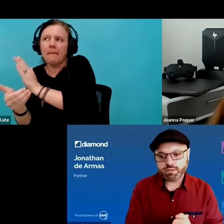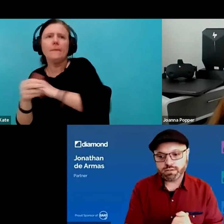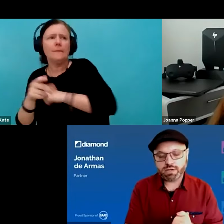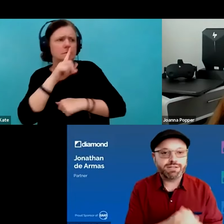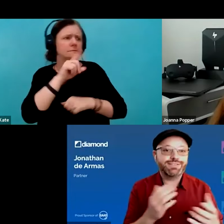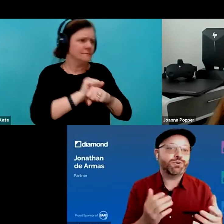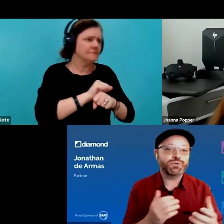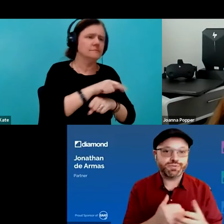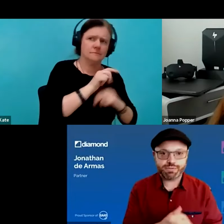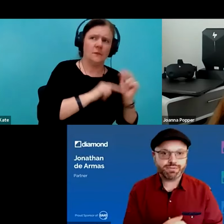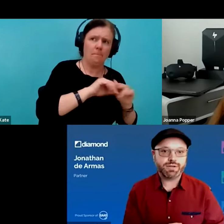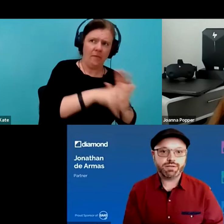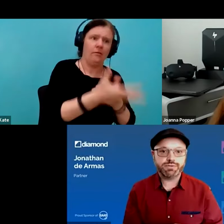The content owners dream.